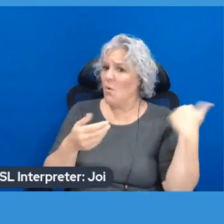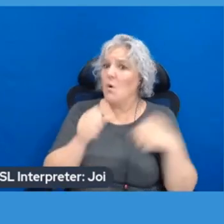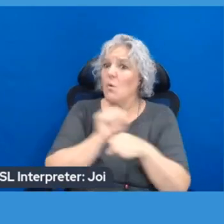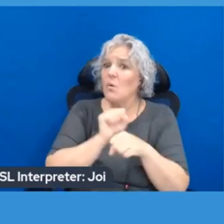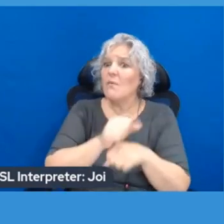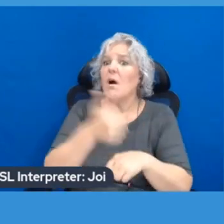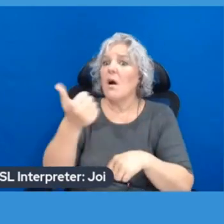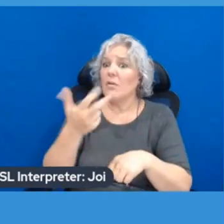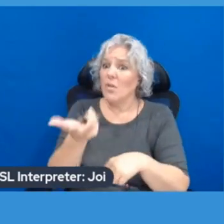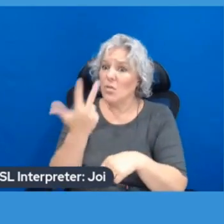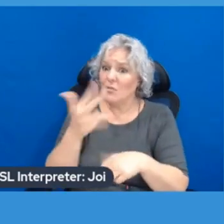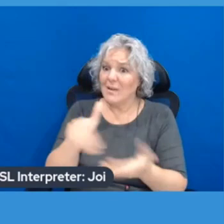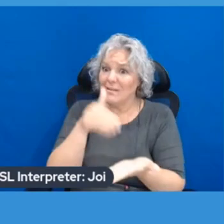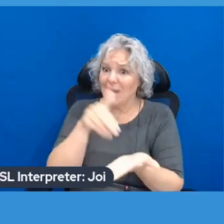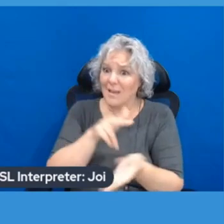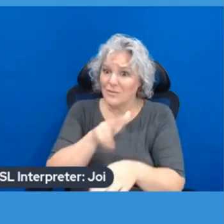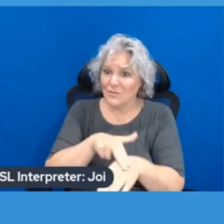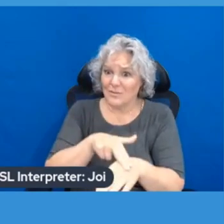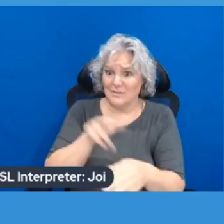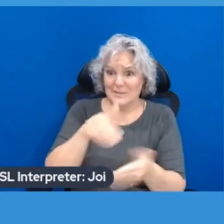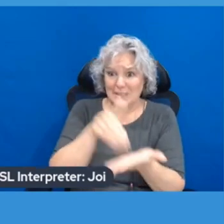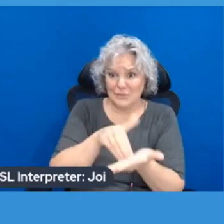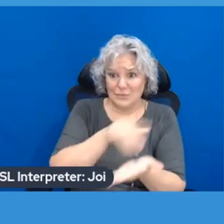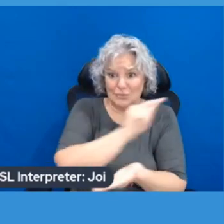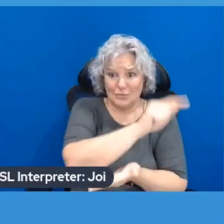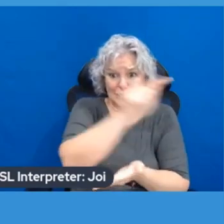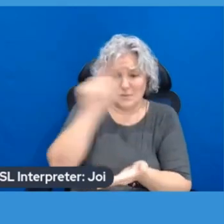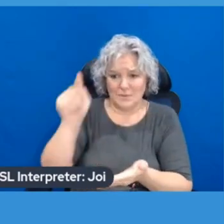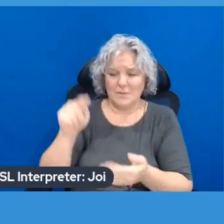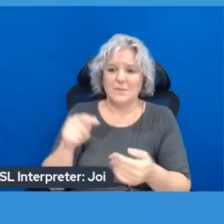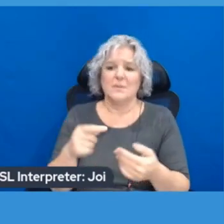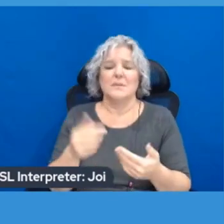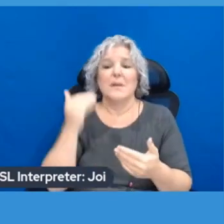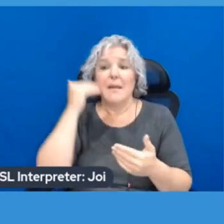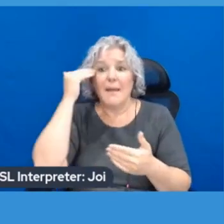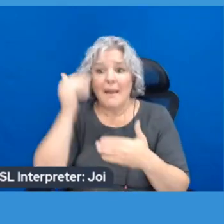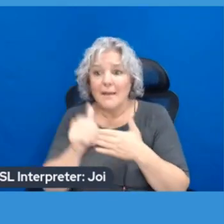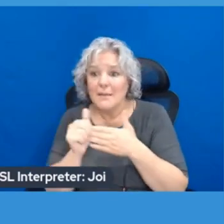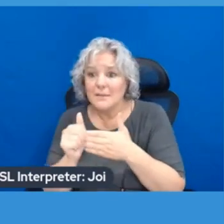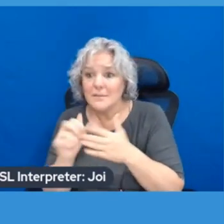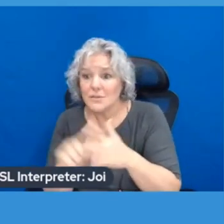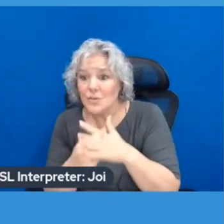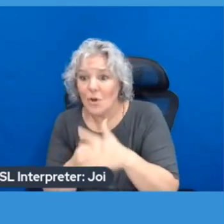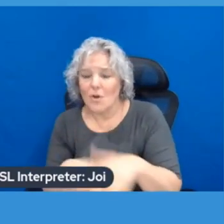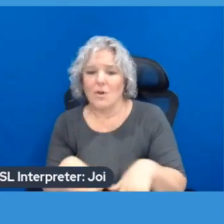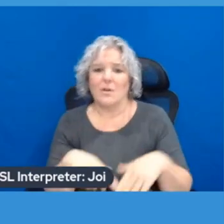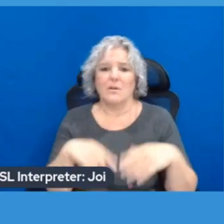leading inclusion, supporting Head Start and childcare and state professional development systems.